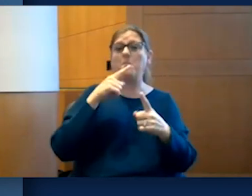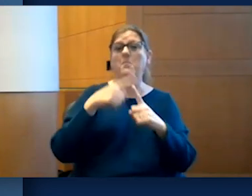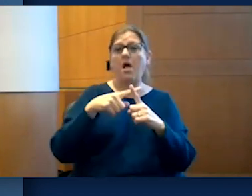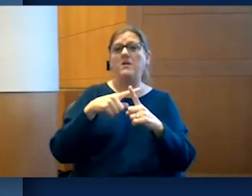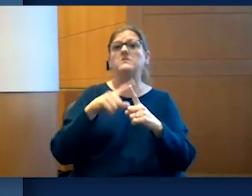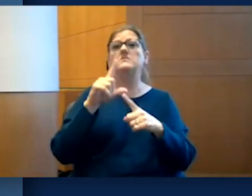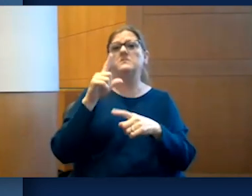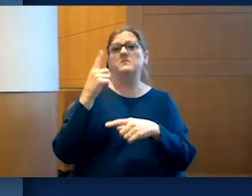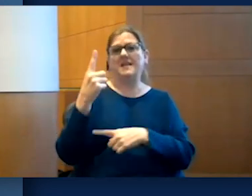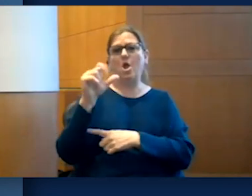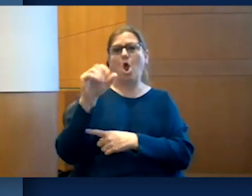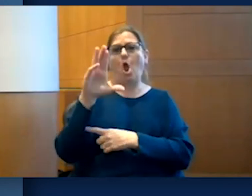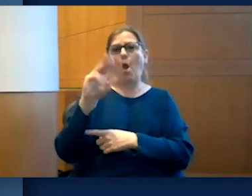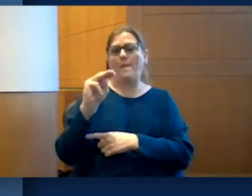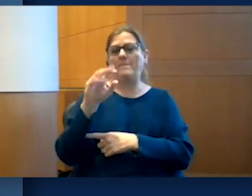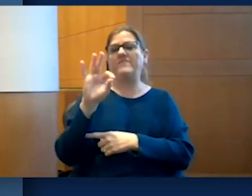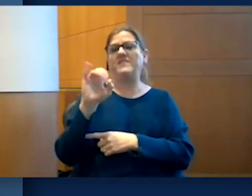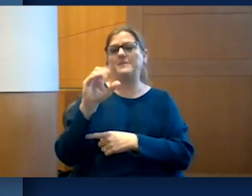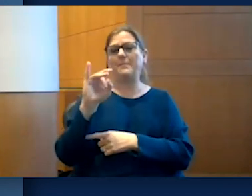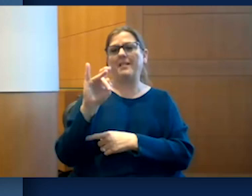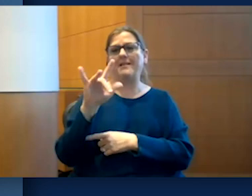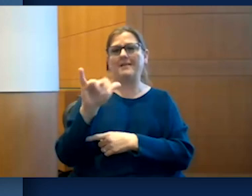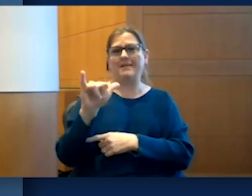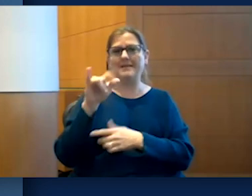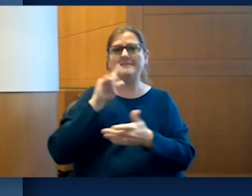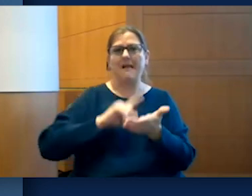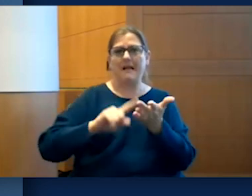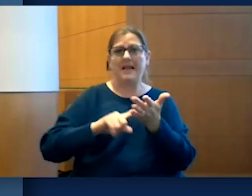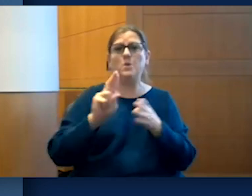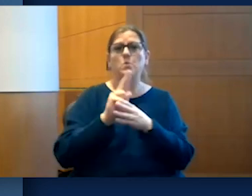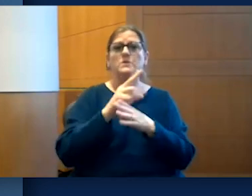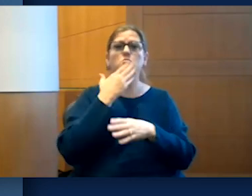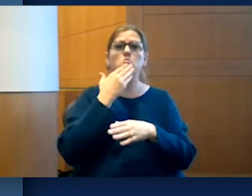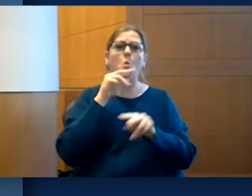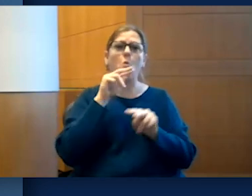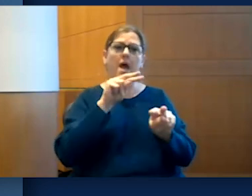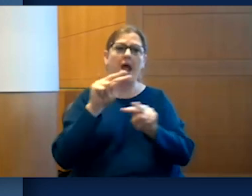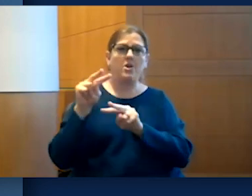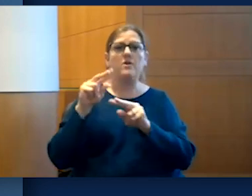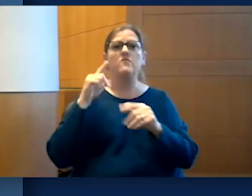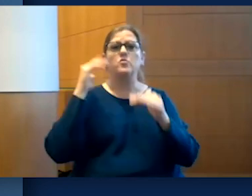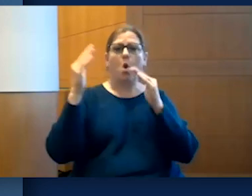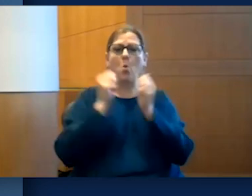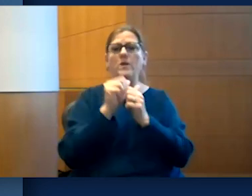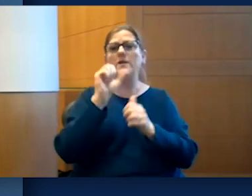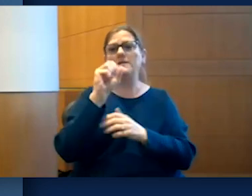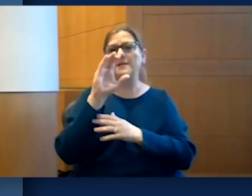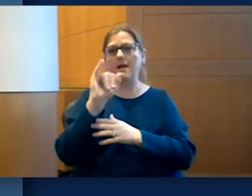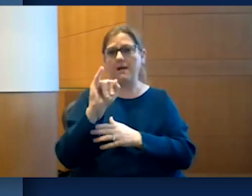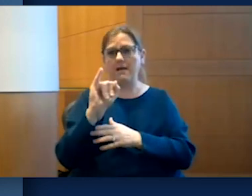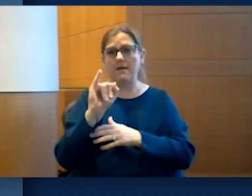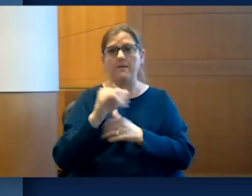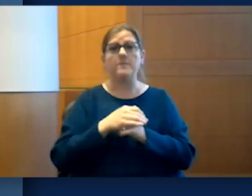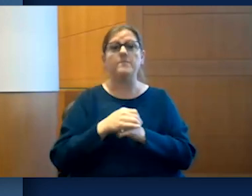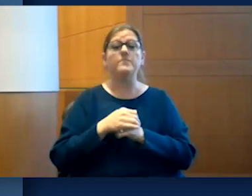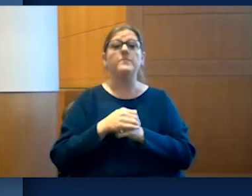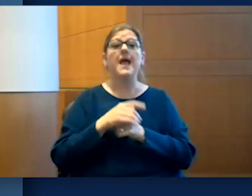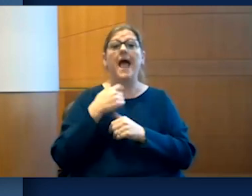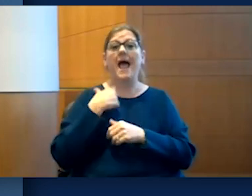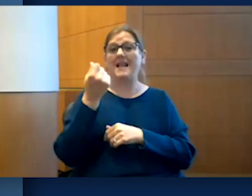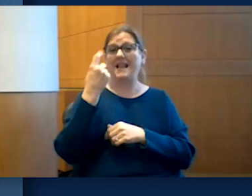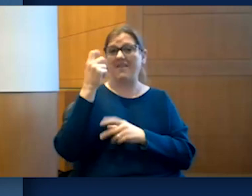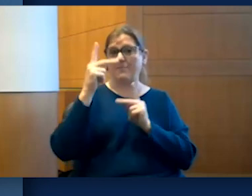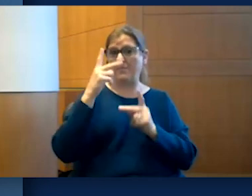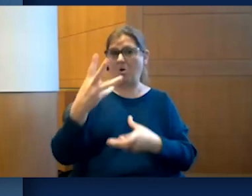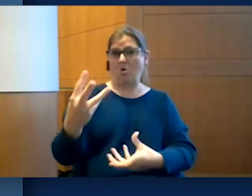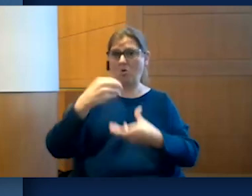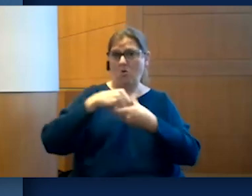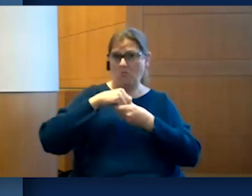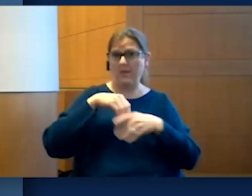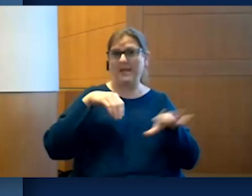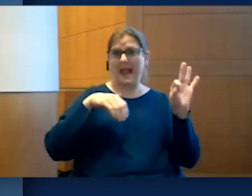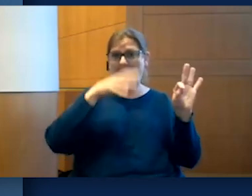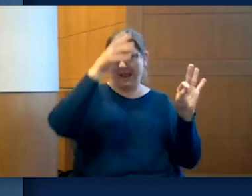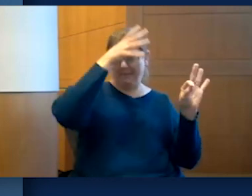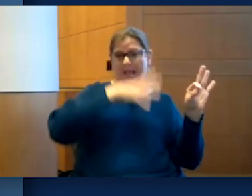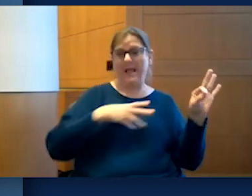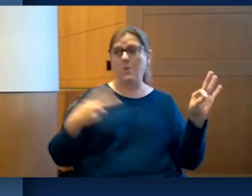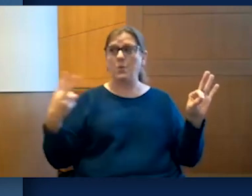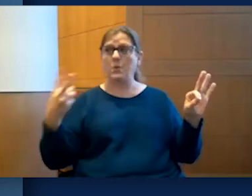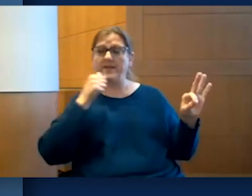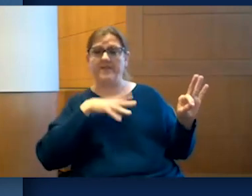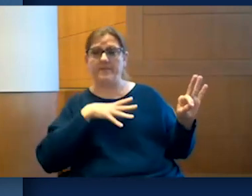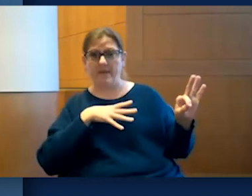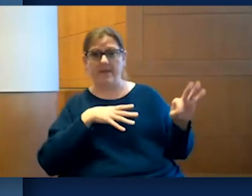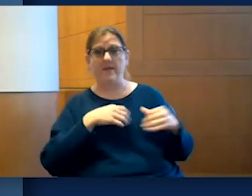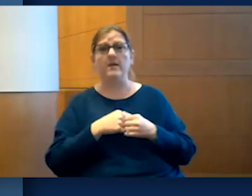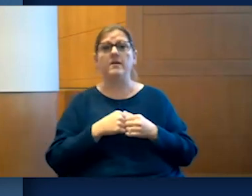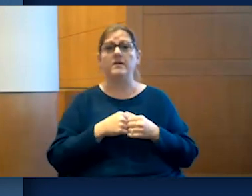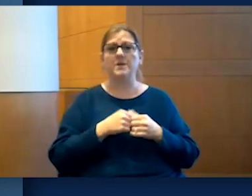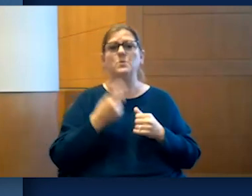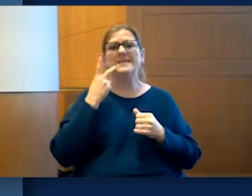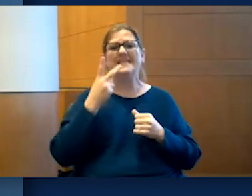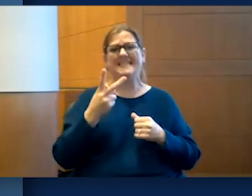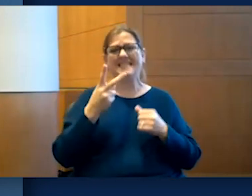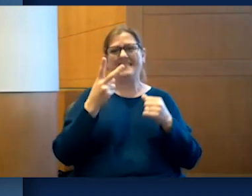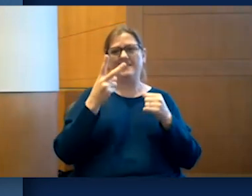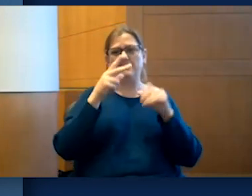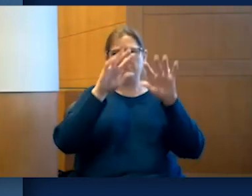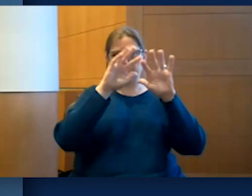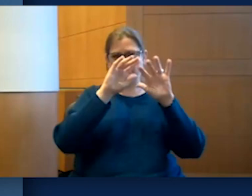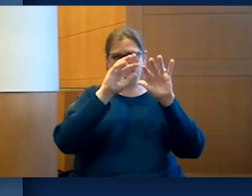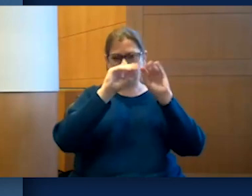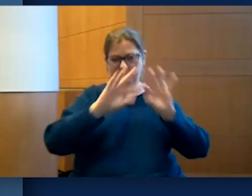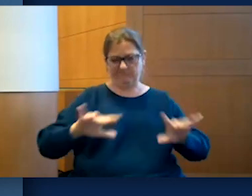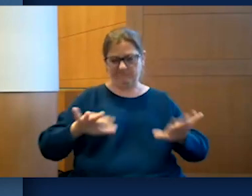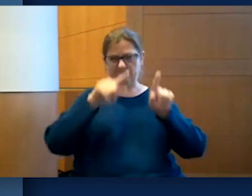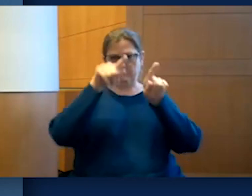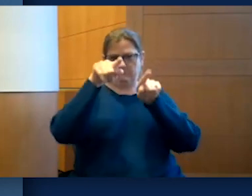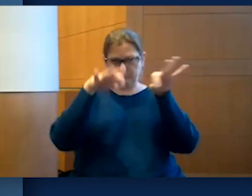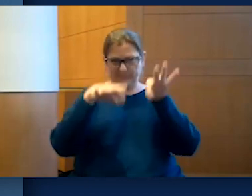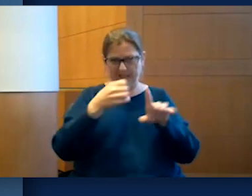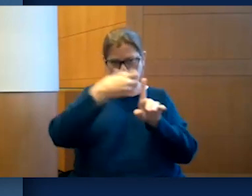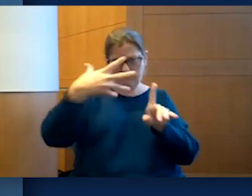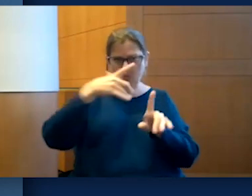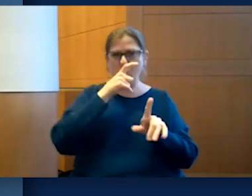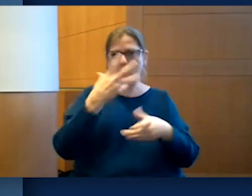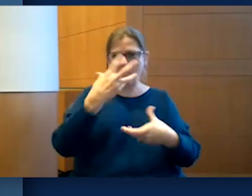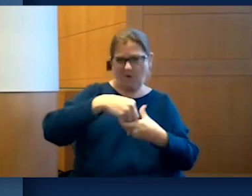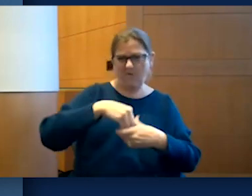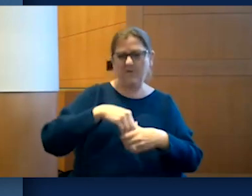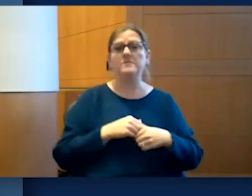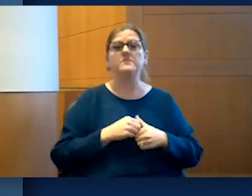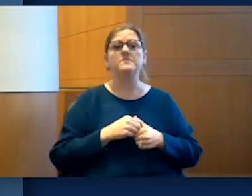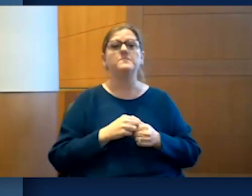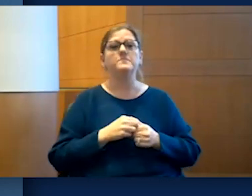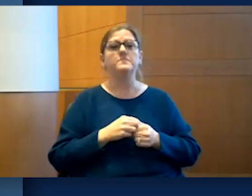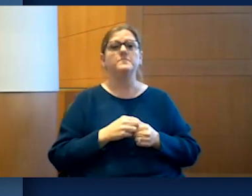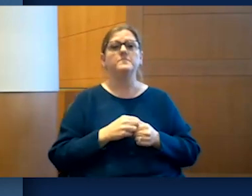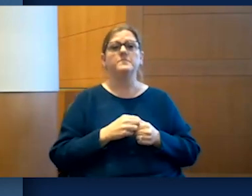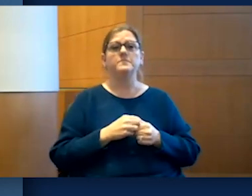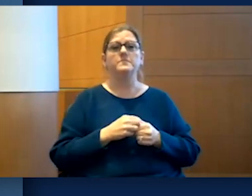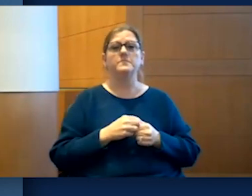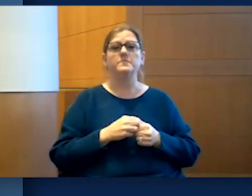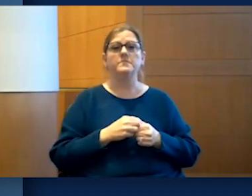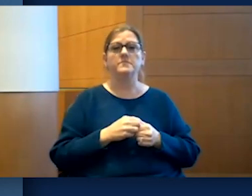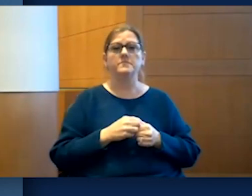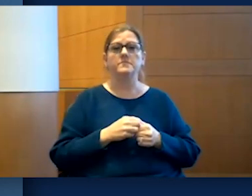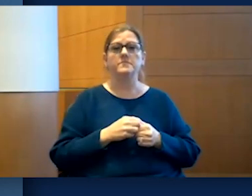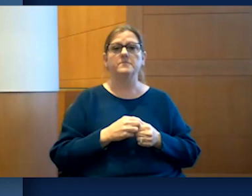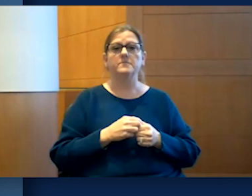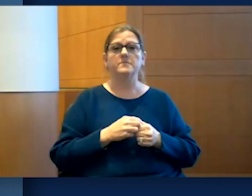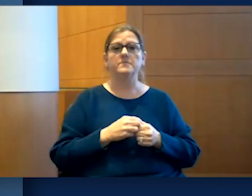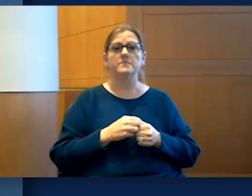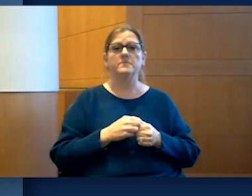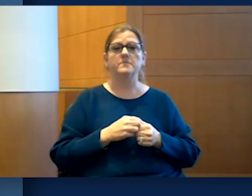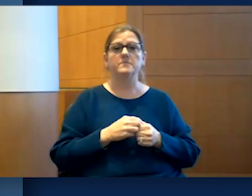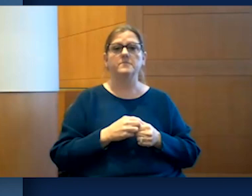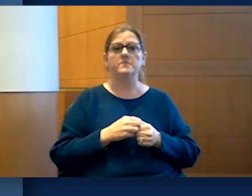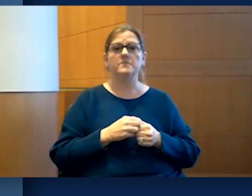This study had 11 enrolled participants, 9 of which were male, and 2 of which were female. And you can see the breakdown of the study status of our participants here (see slide).